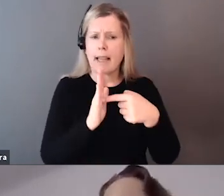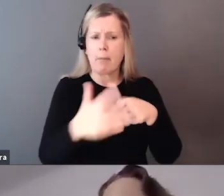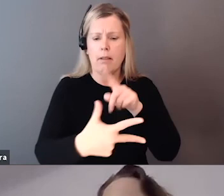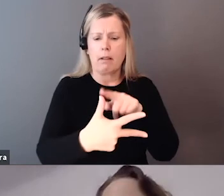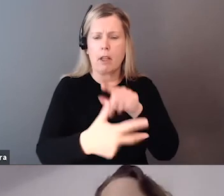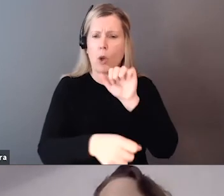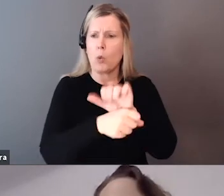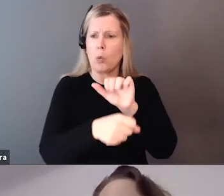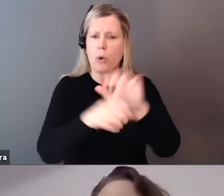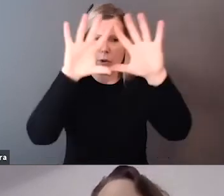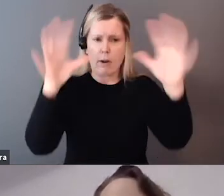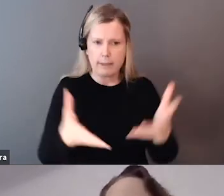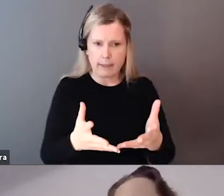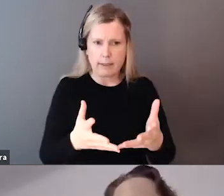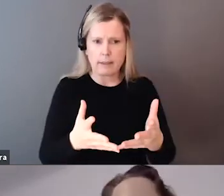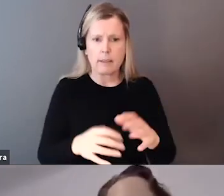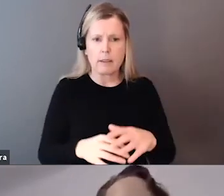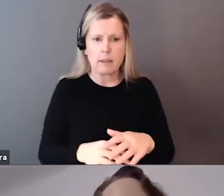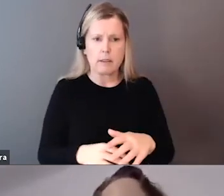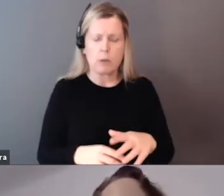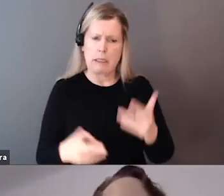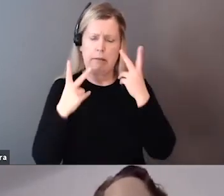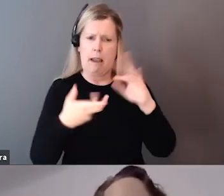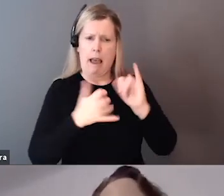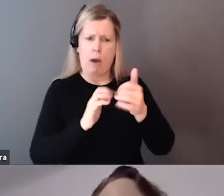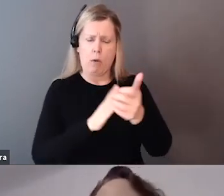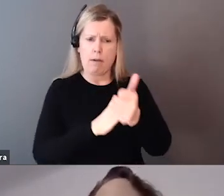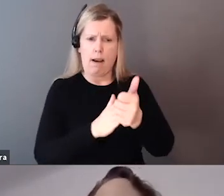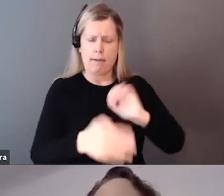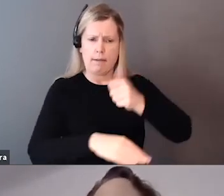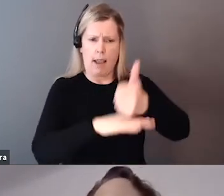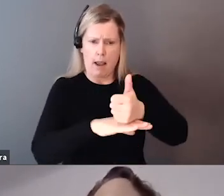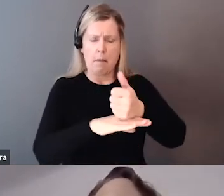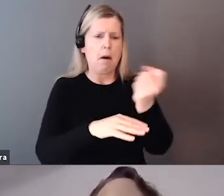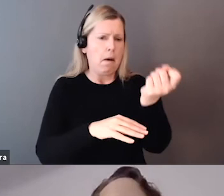a sense of how the guide is set up and what some of the content is. So, for instance here,